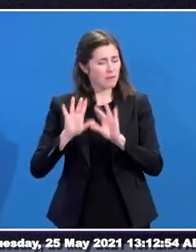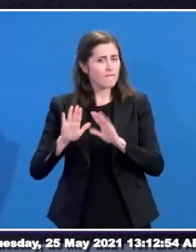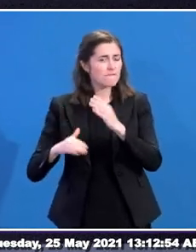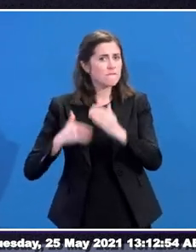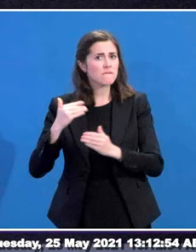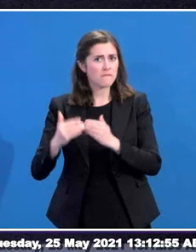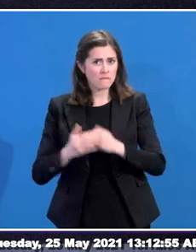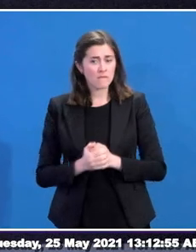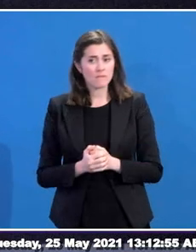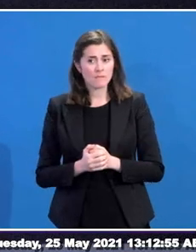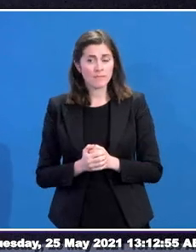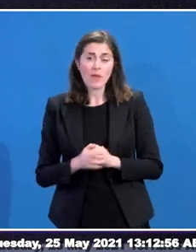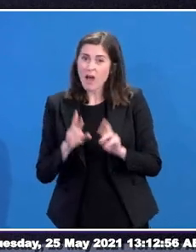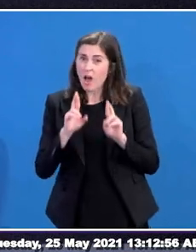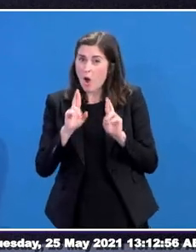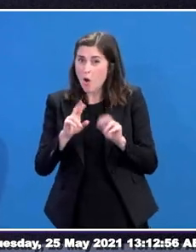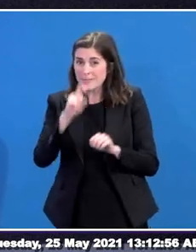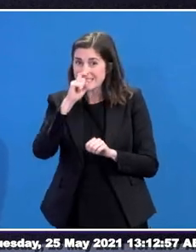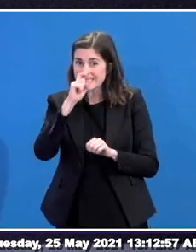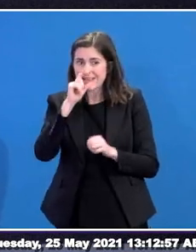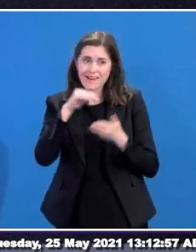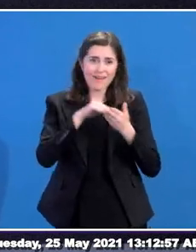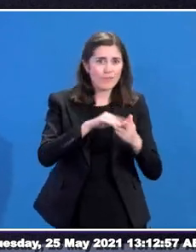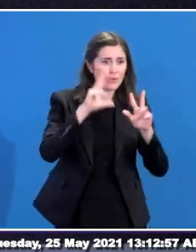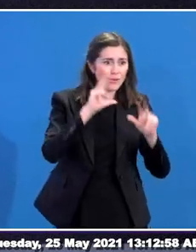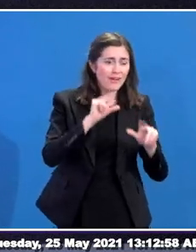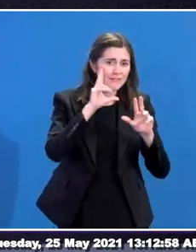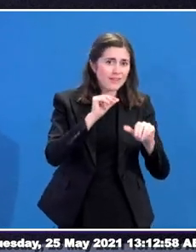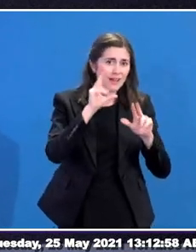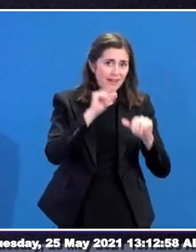that she will be there for him. But we've got a lot to sort out.